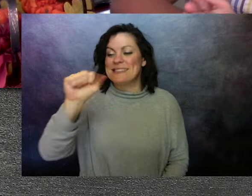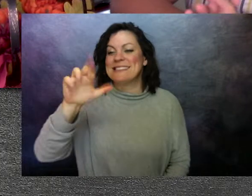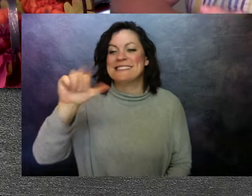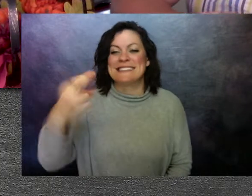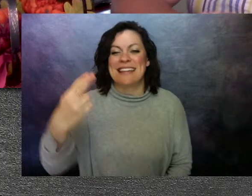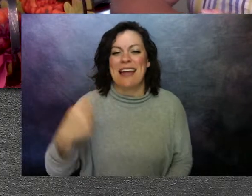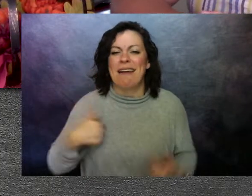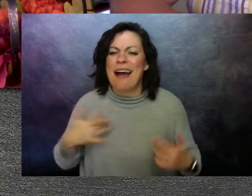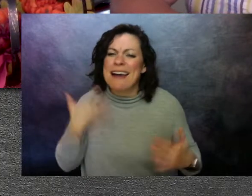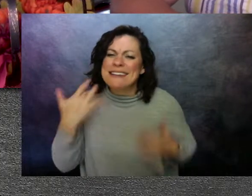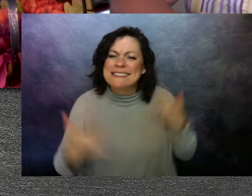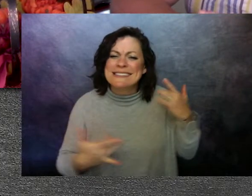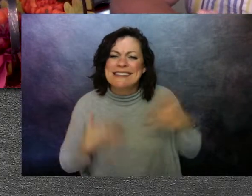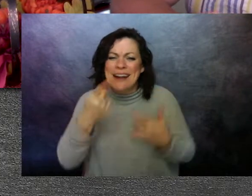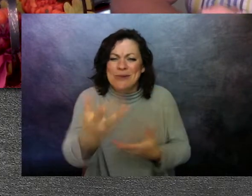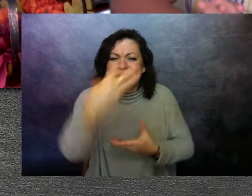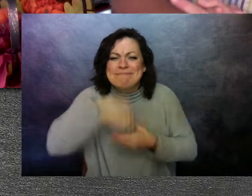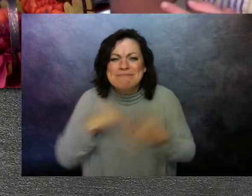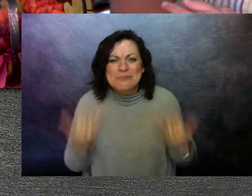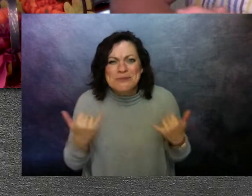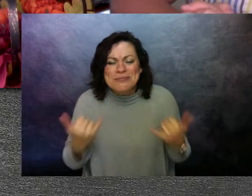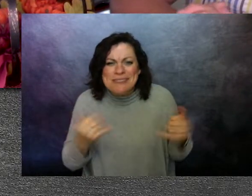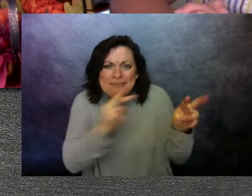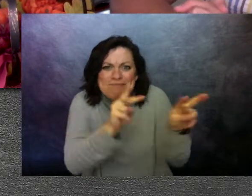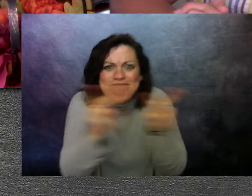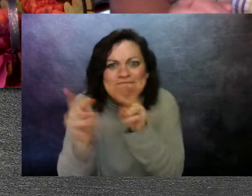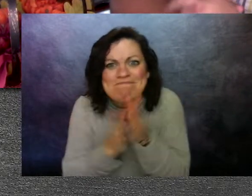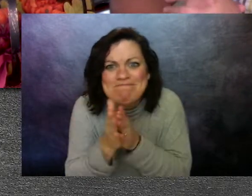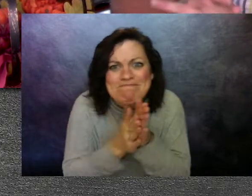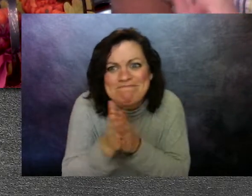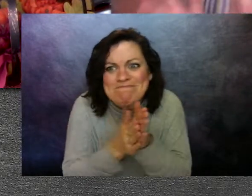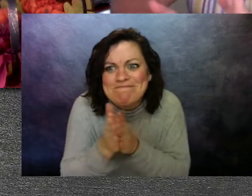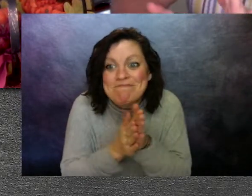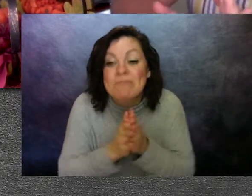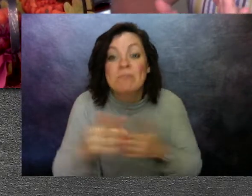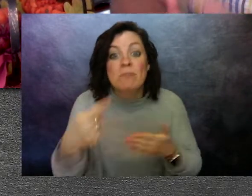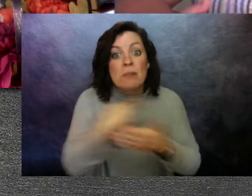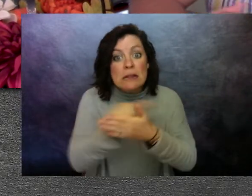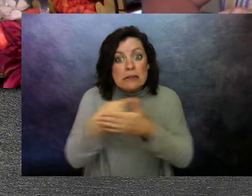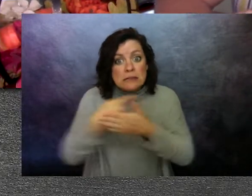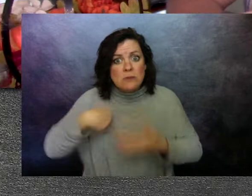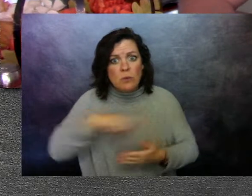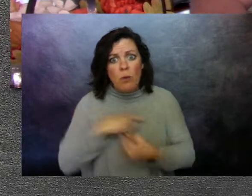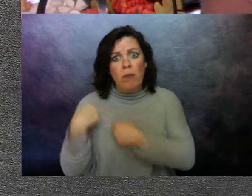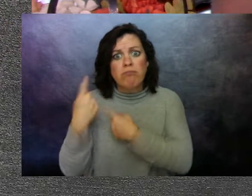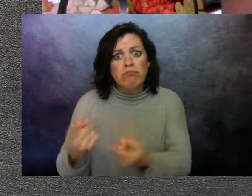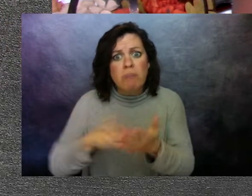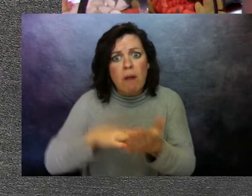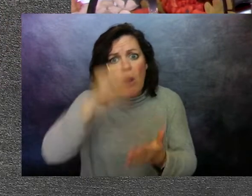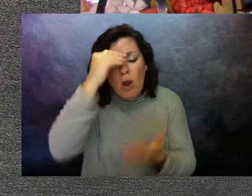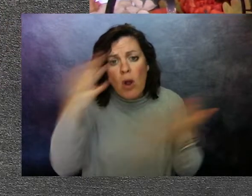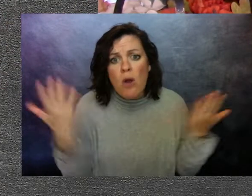that you decided to come on and join us today. All of this week, we have been talking about leaves